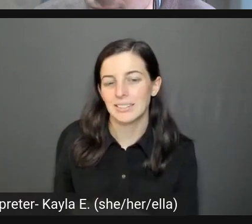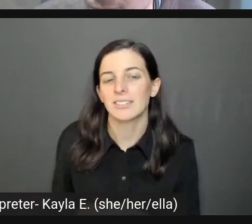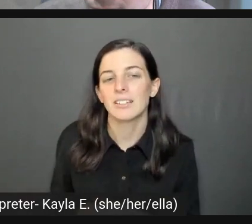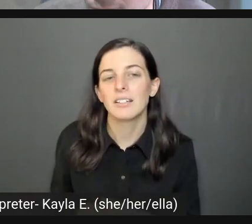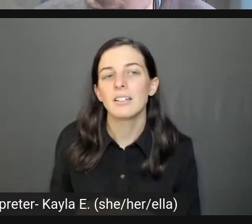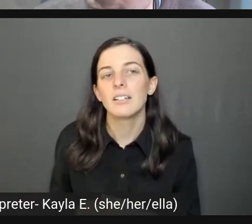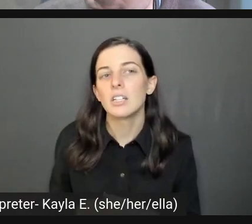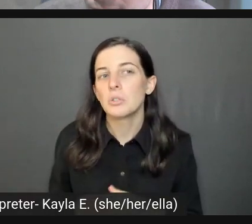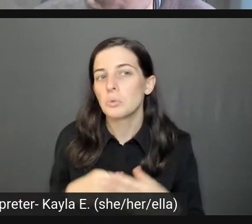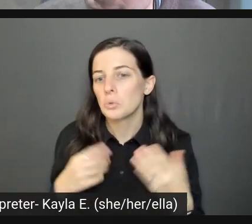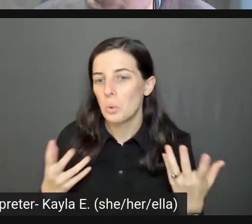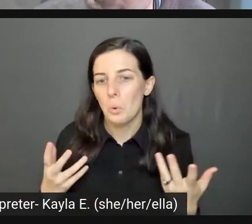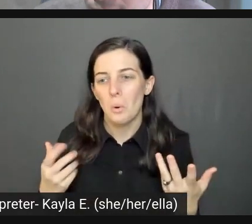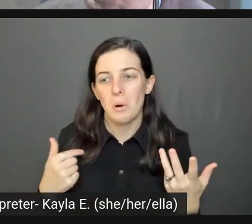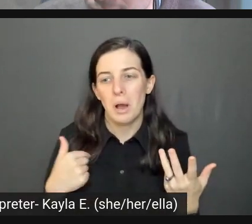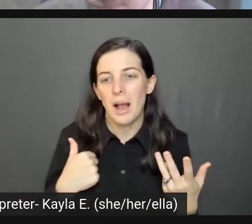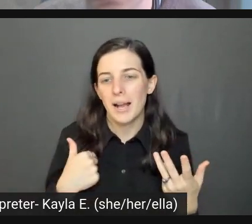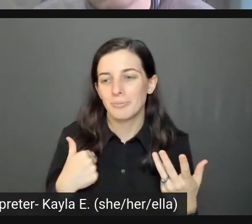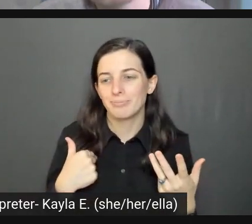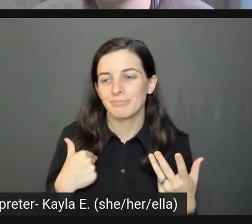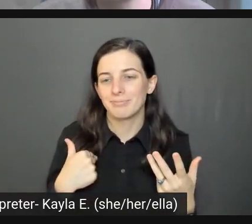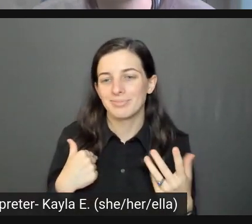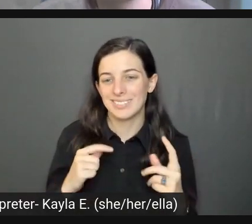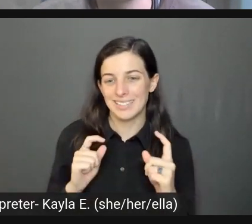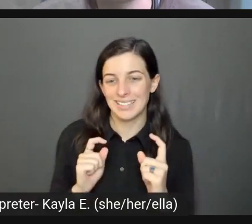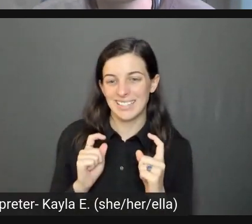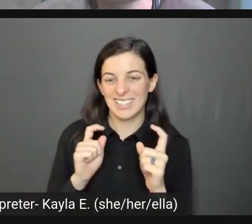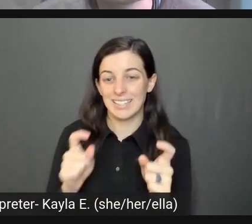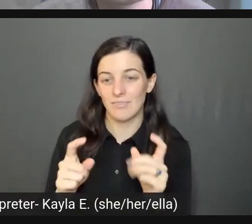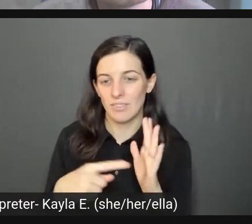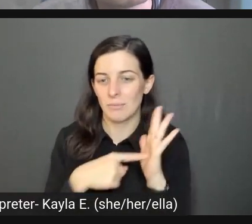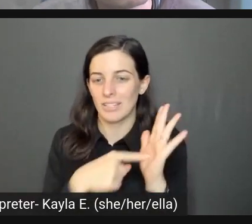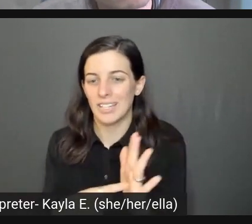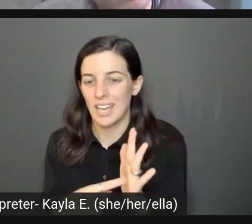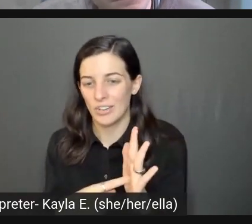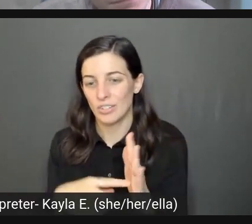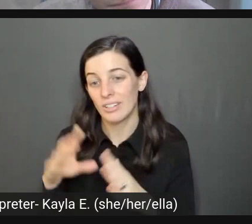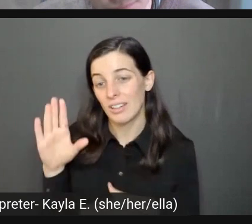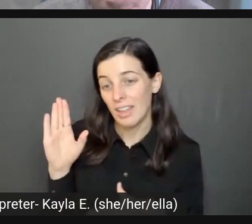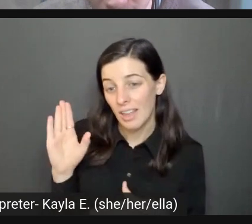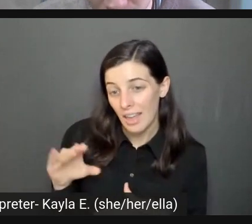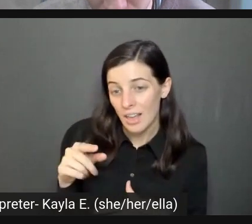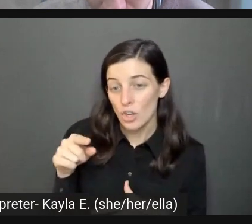I'm giving them indication, 'Hey, guys, you are using wrong governments for this.